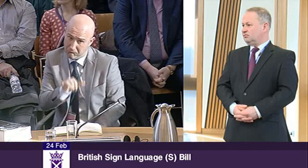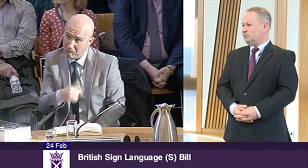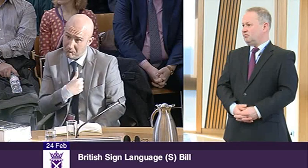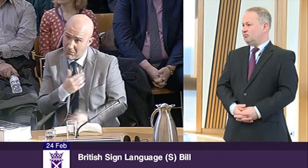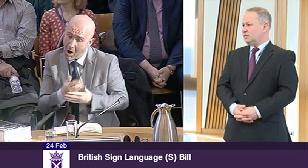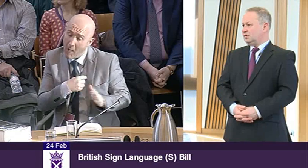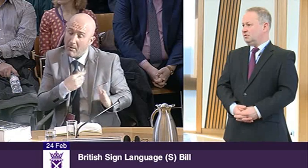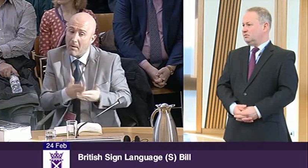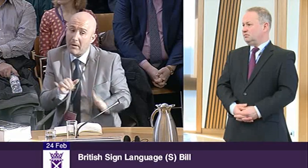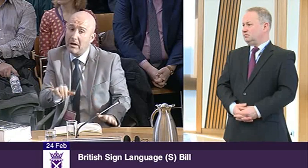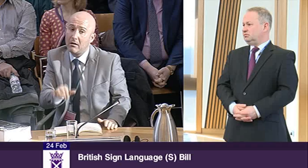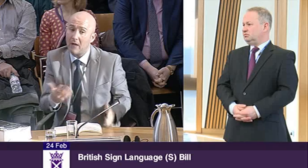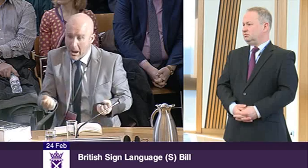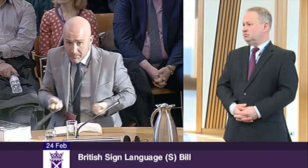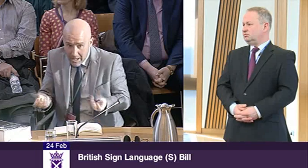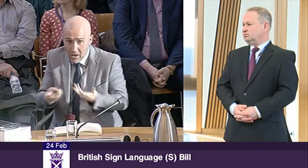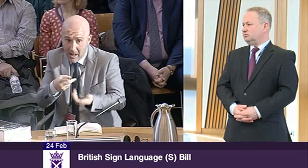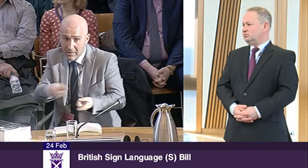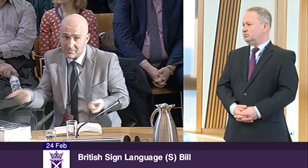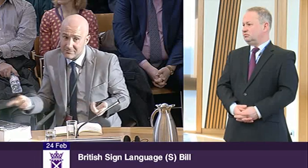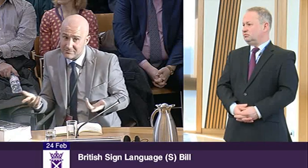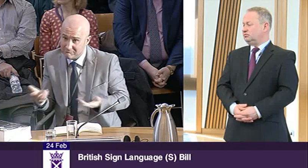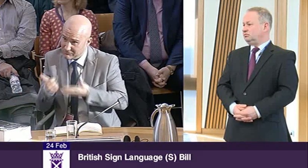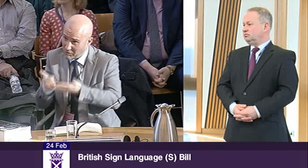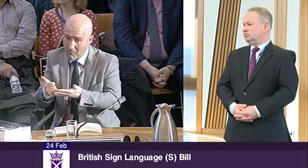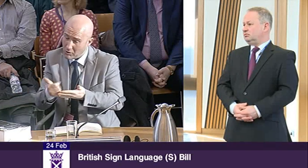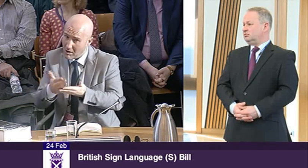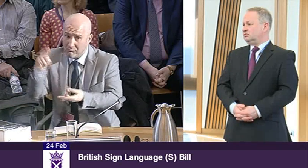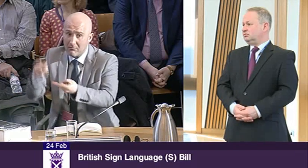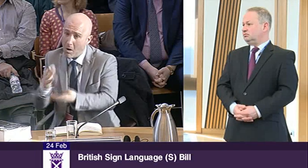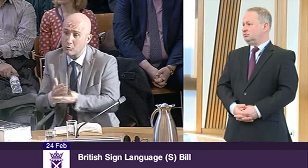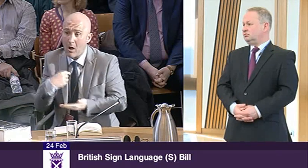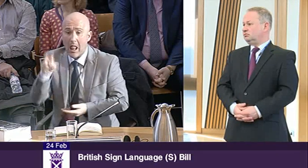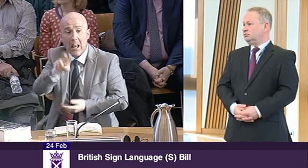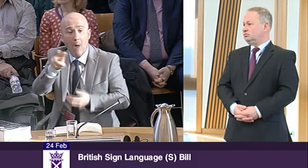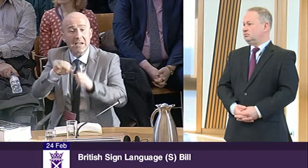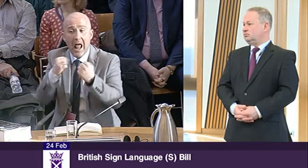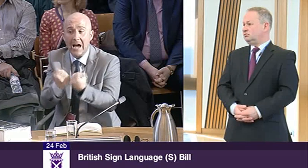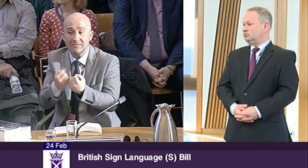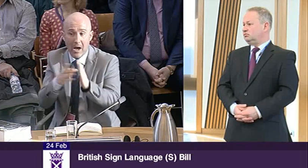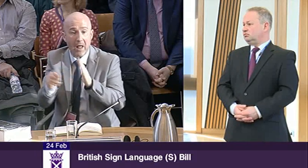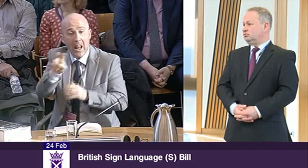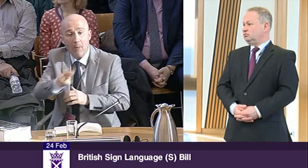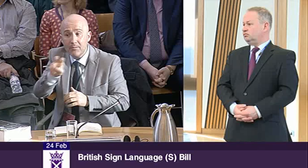on deaf people, I think that there would be a lot of savings. For example, not much is